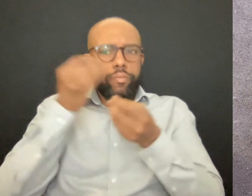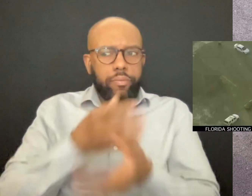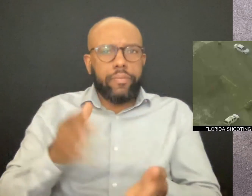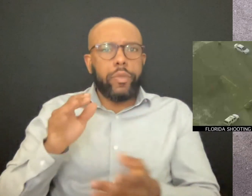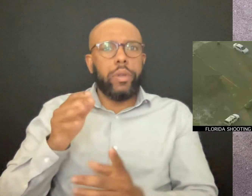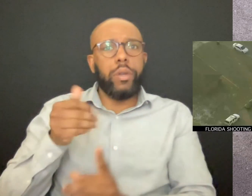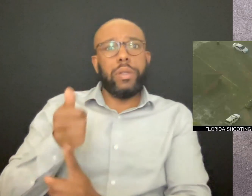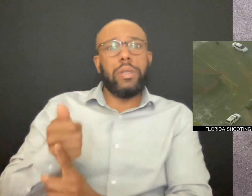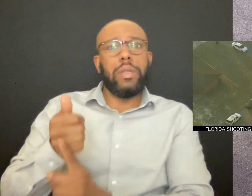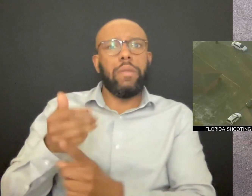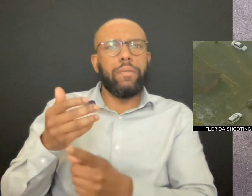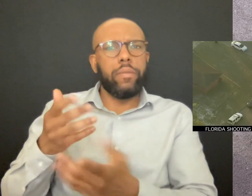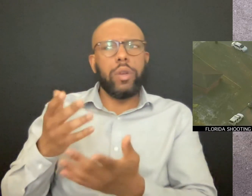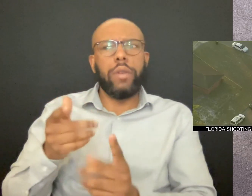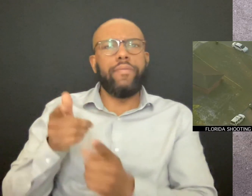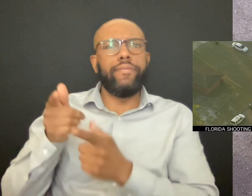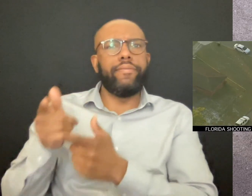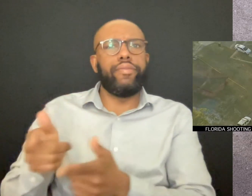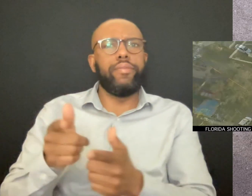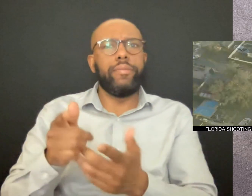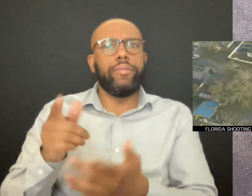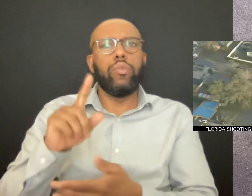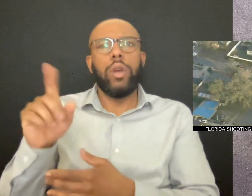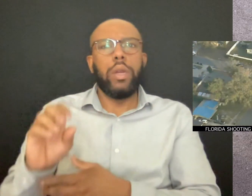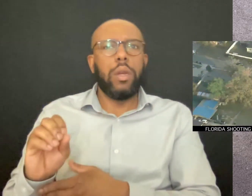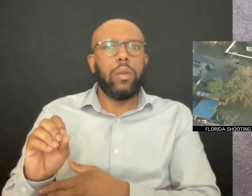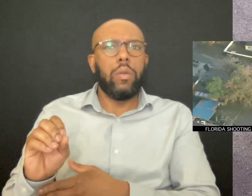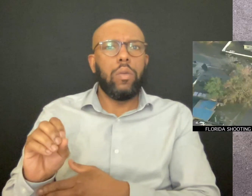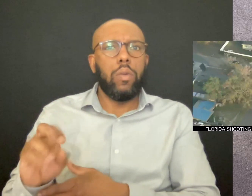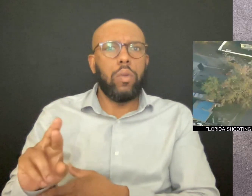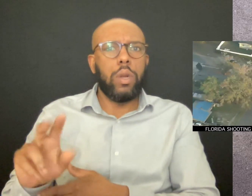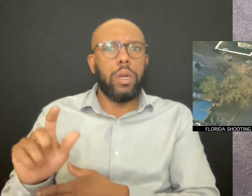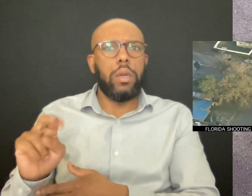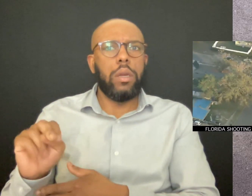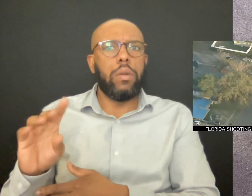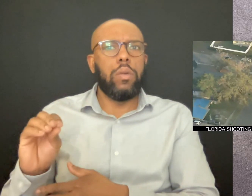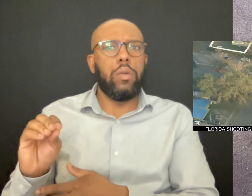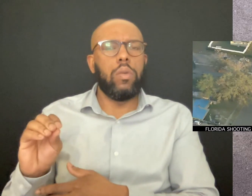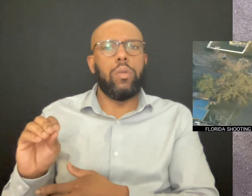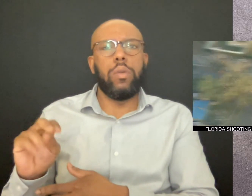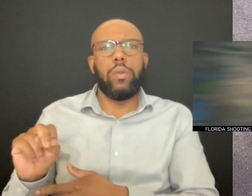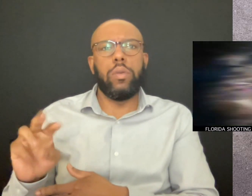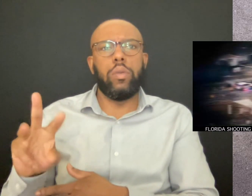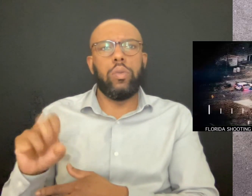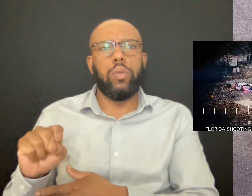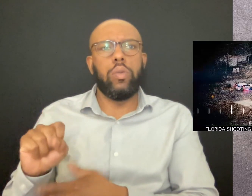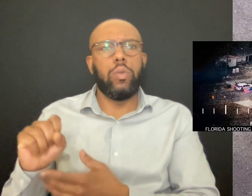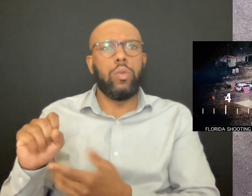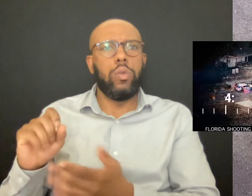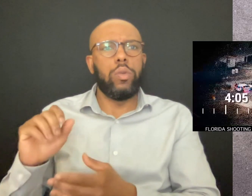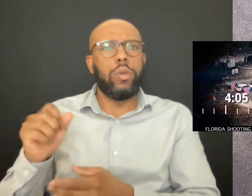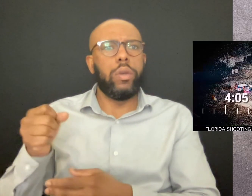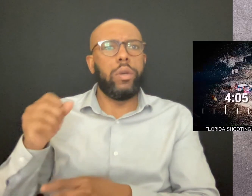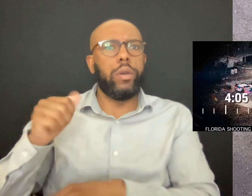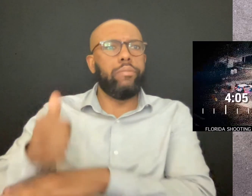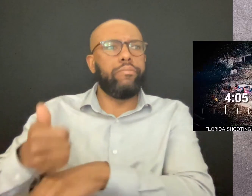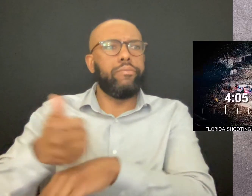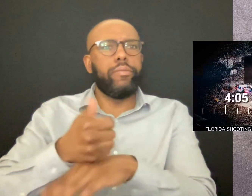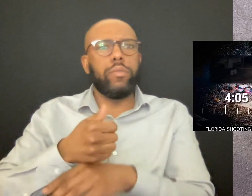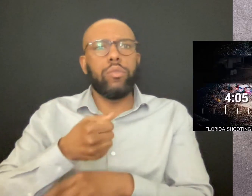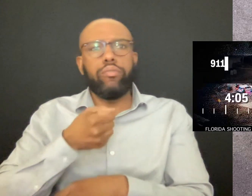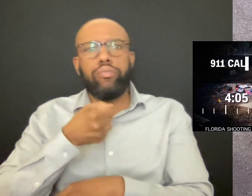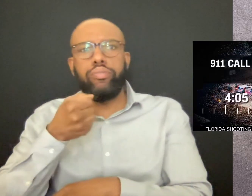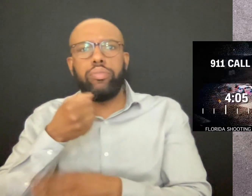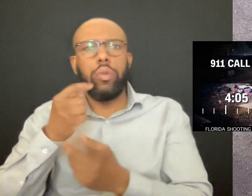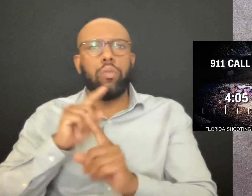about five hours later authorities say Moses fired at an Orlando news crew they